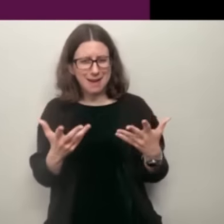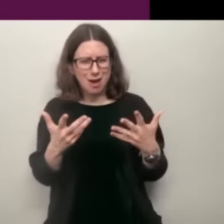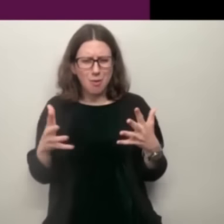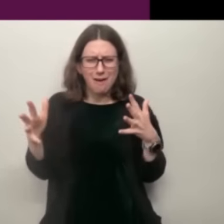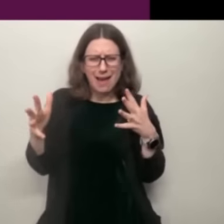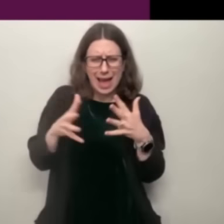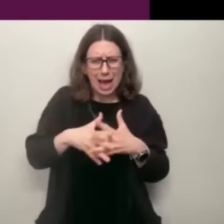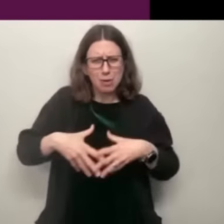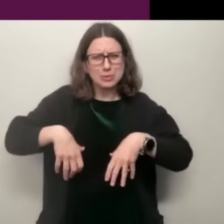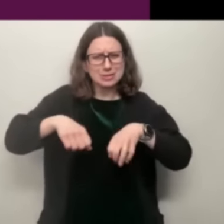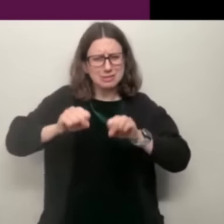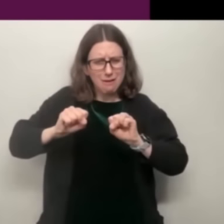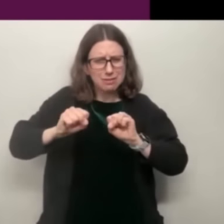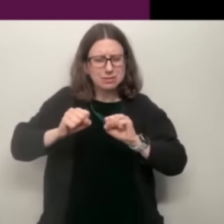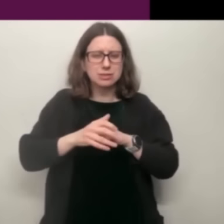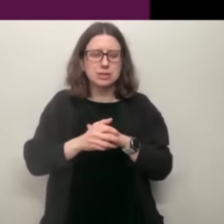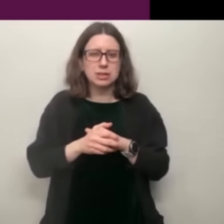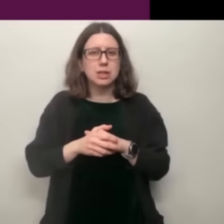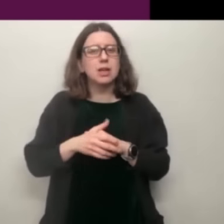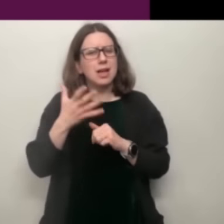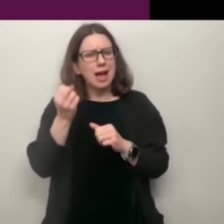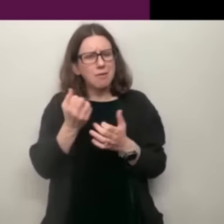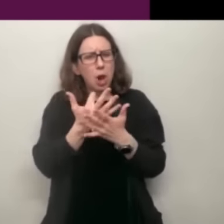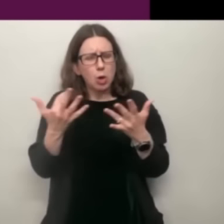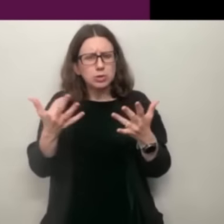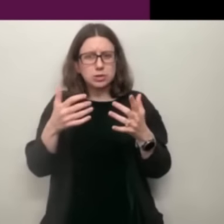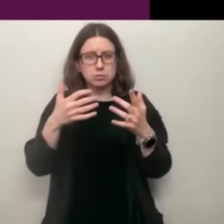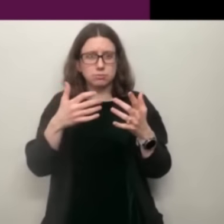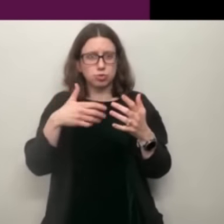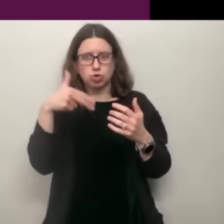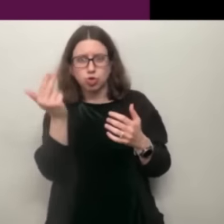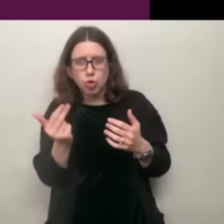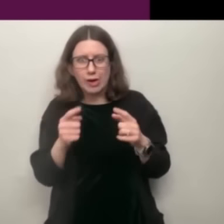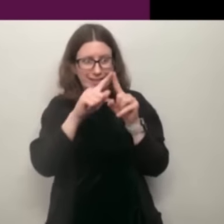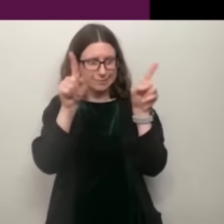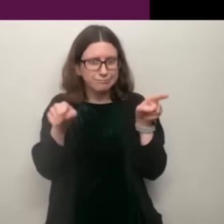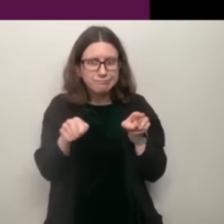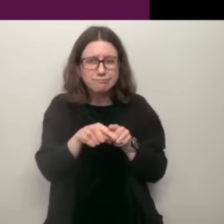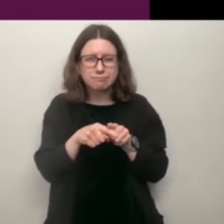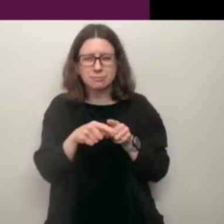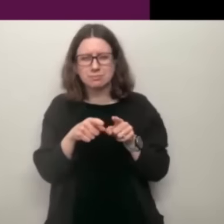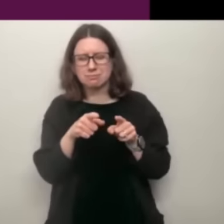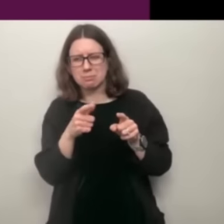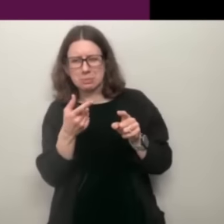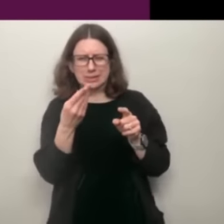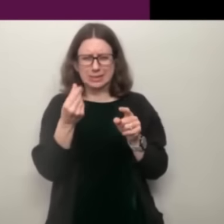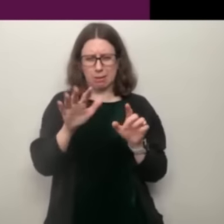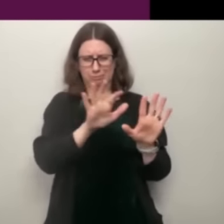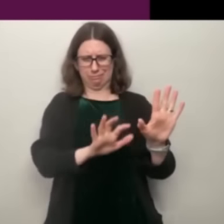provided by some wonderful sketchy images. However, experimental archeology in 2001